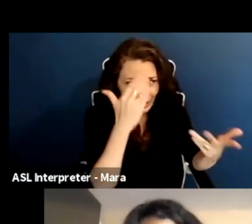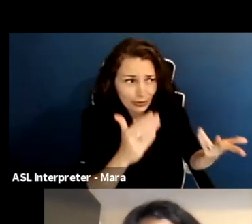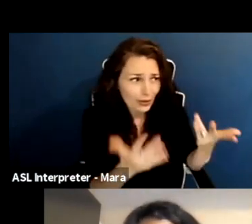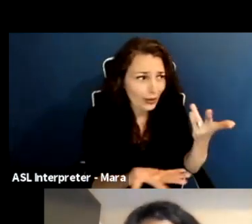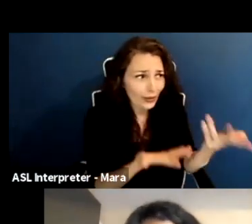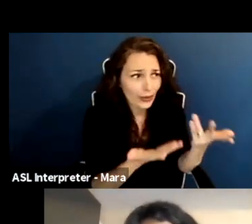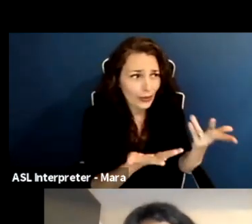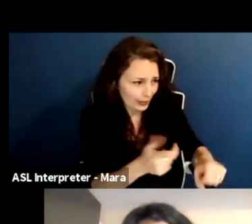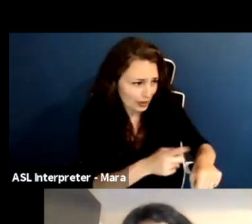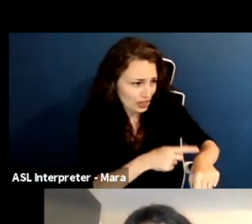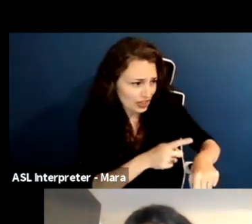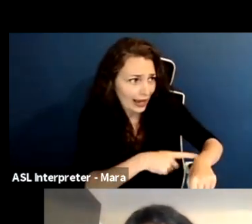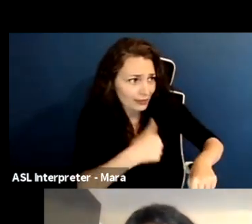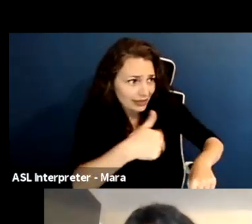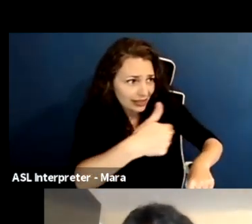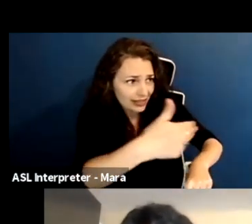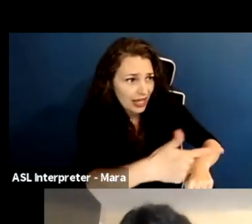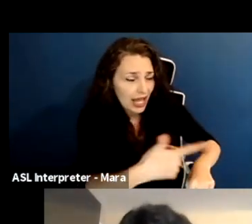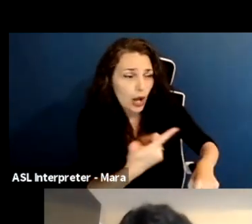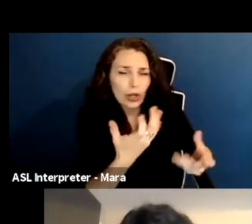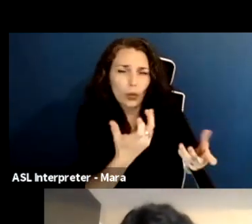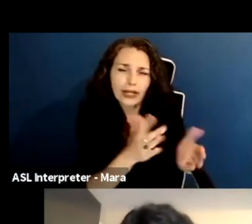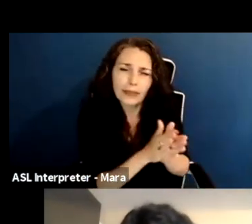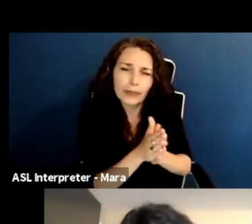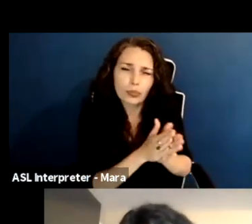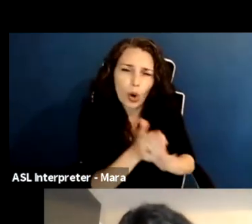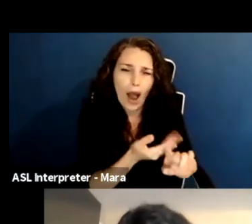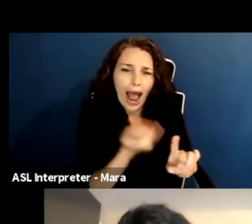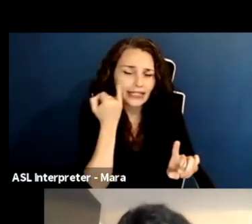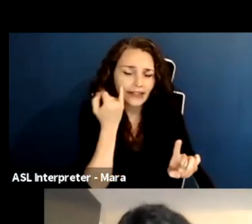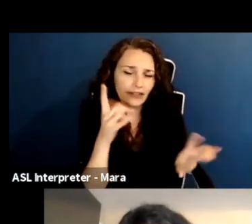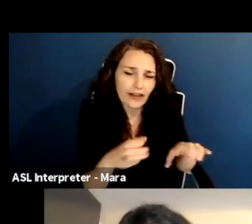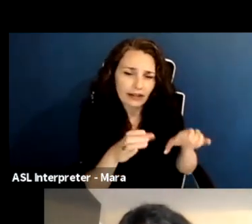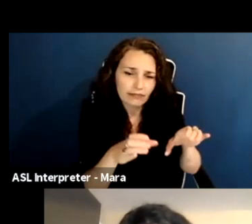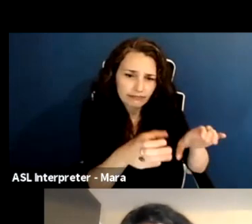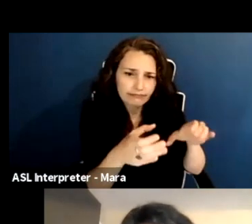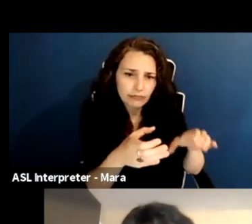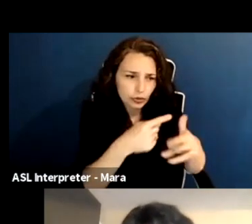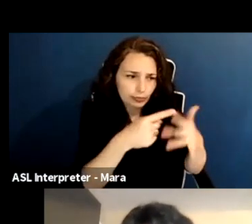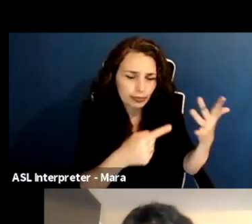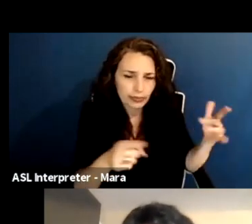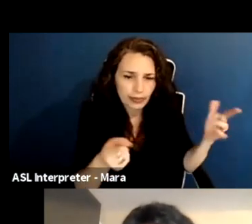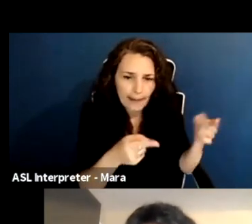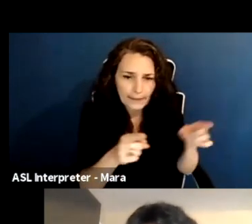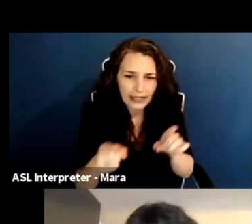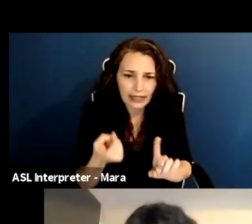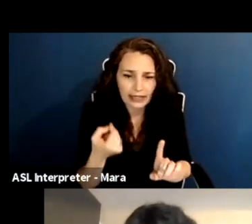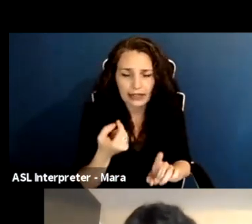And we thought back to when we purchased this house three years ago that that provided us safety and security.